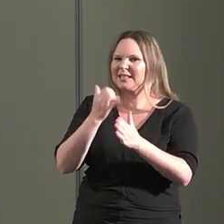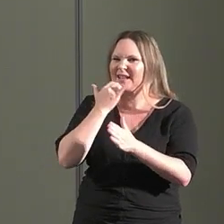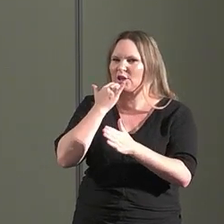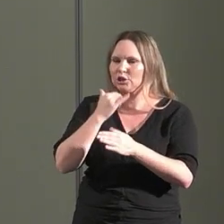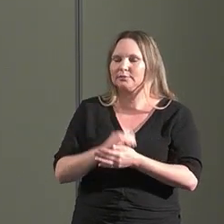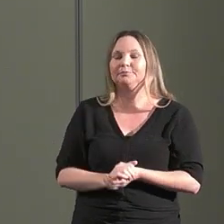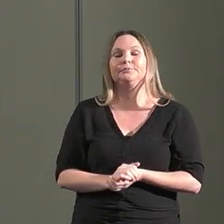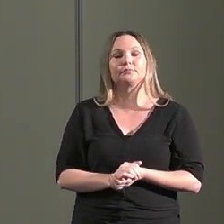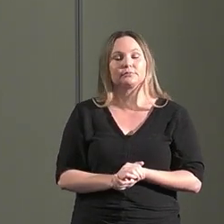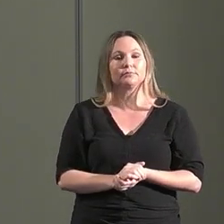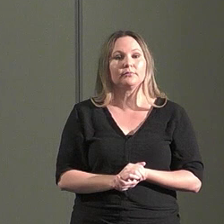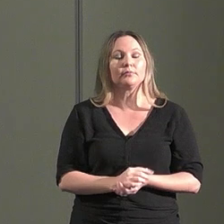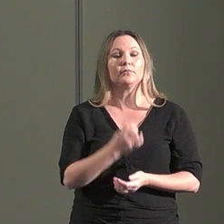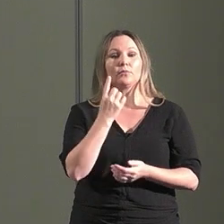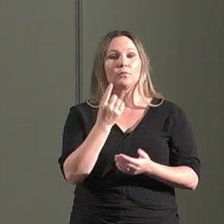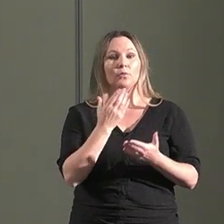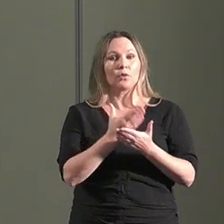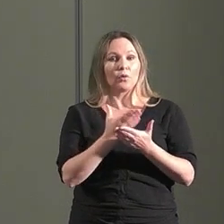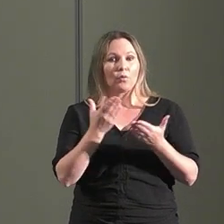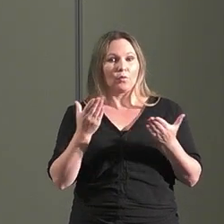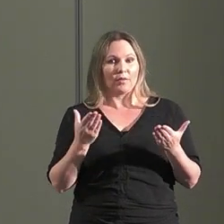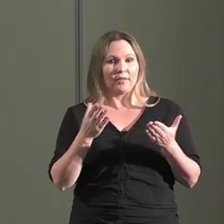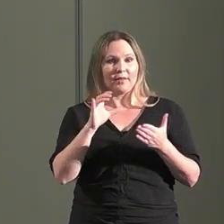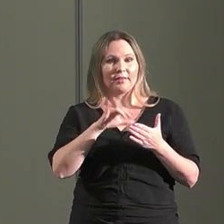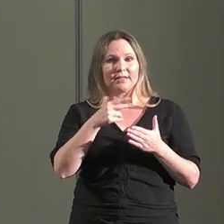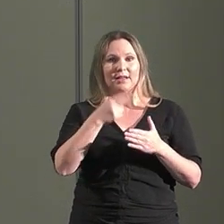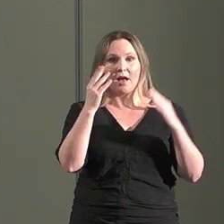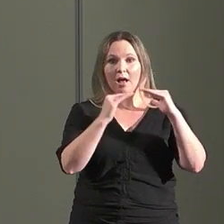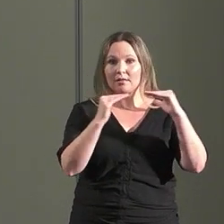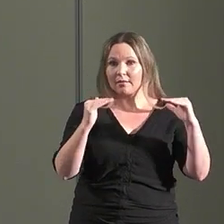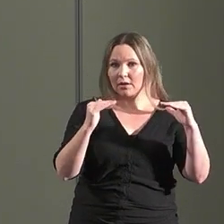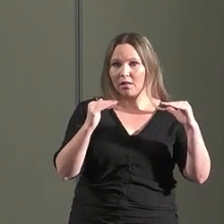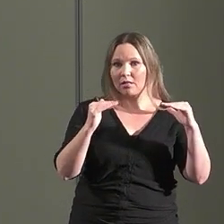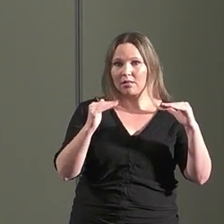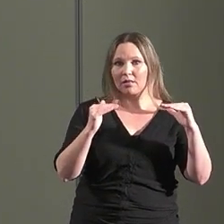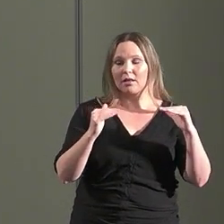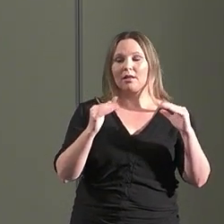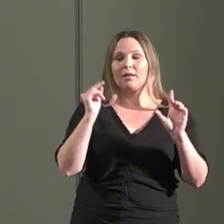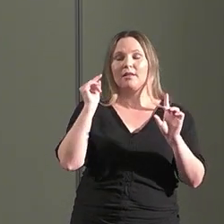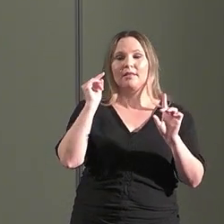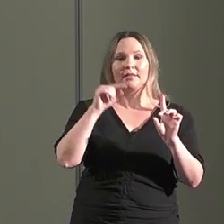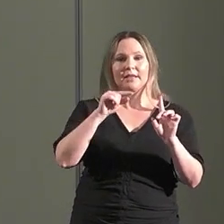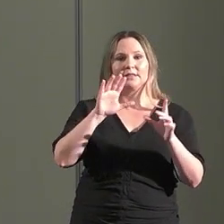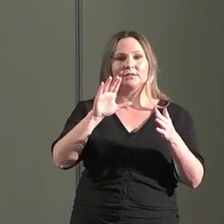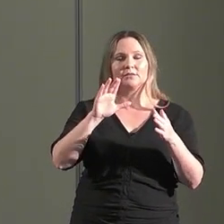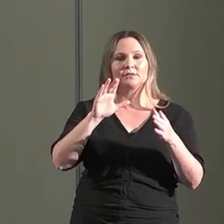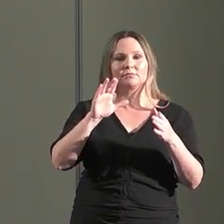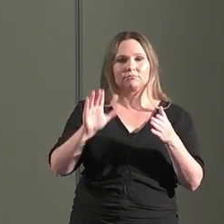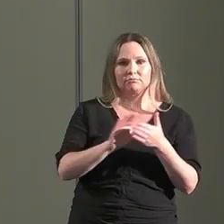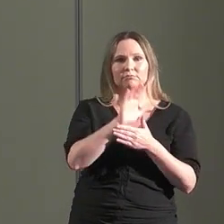So one thing that this is high-level is that these higher ed institutions the measurable